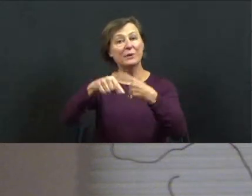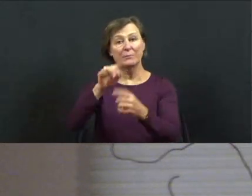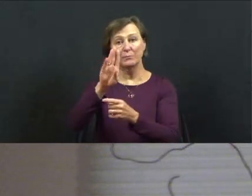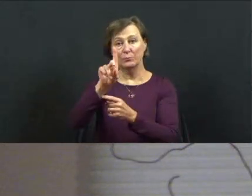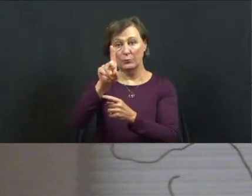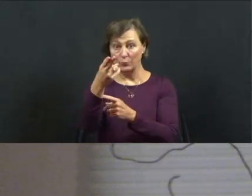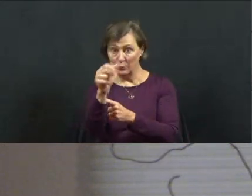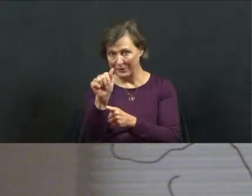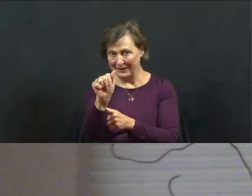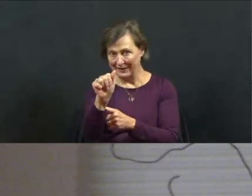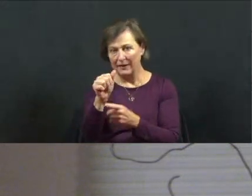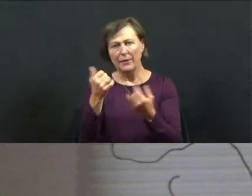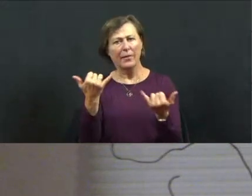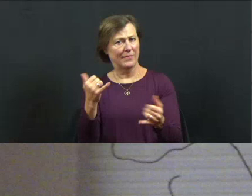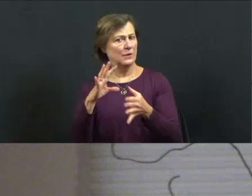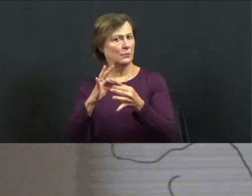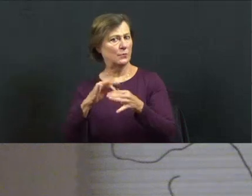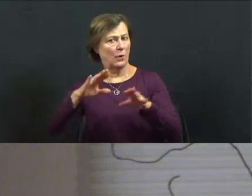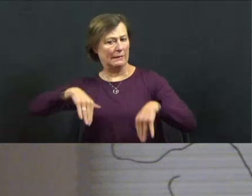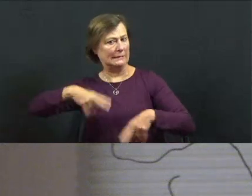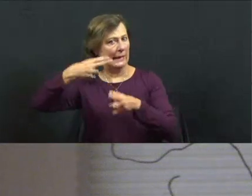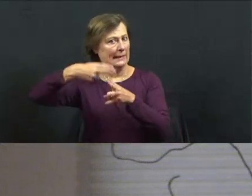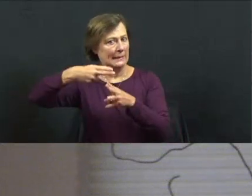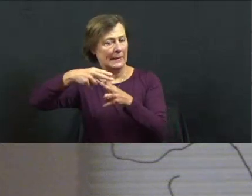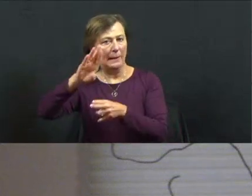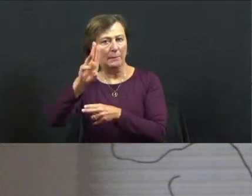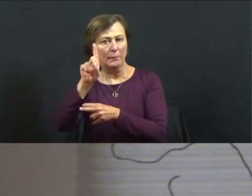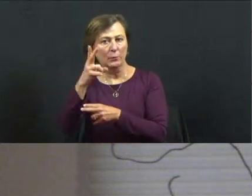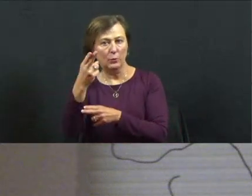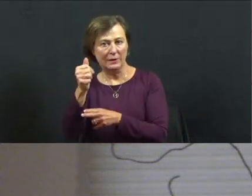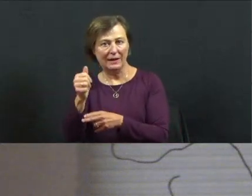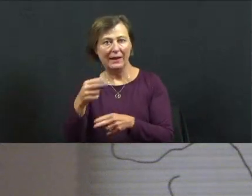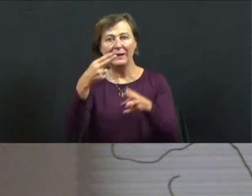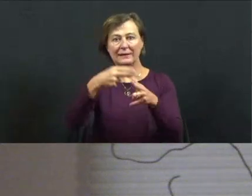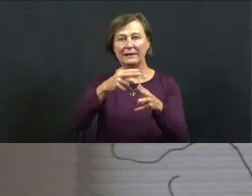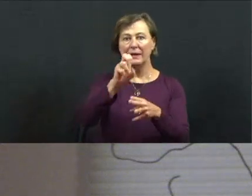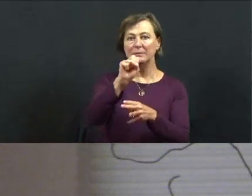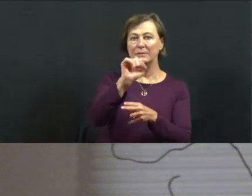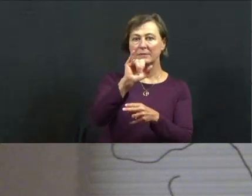although in this story he wasn't called the buddha yet. His name was Siddhartha.